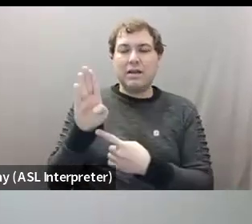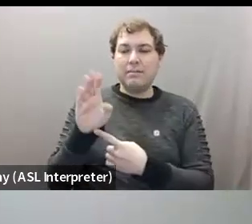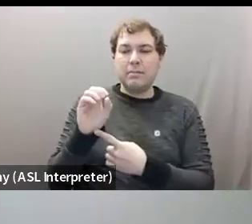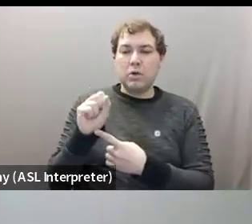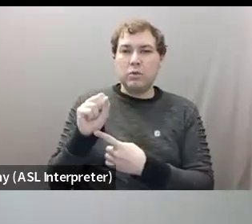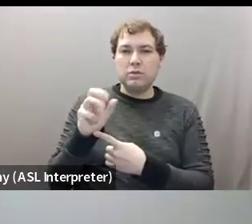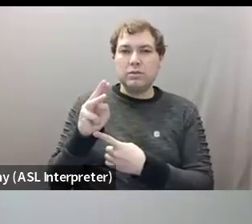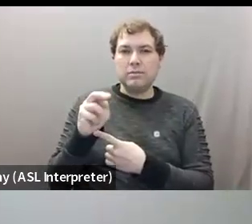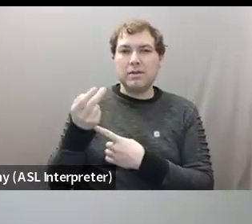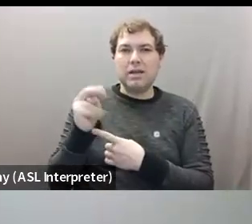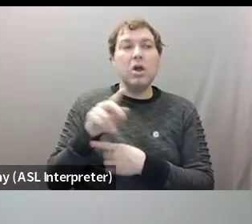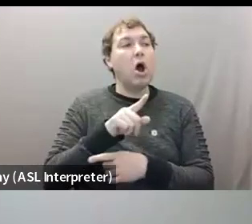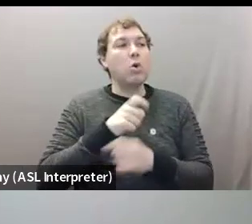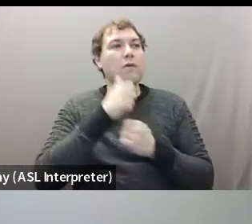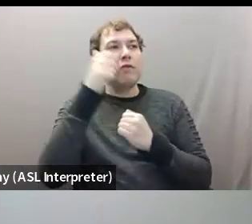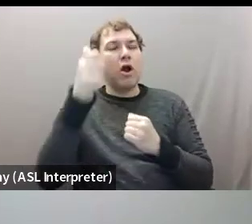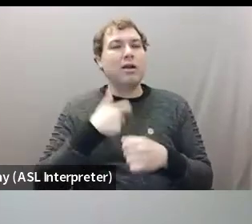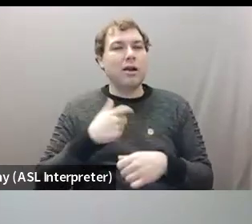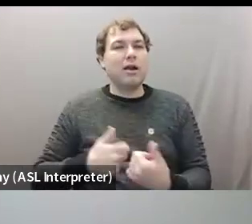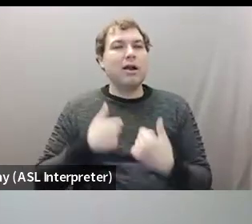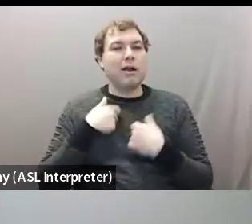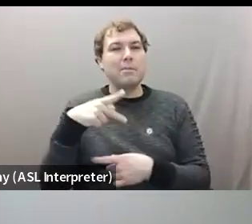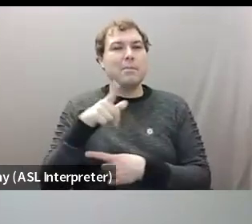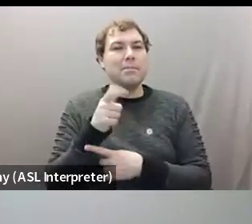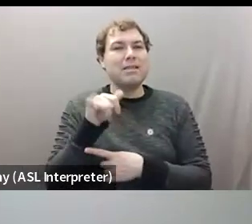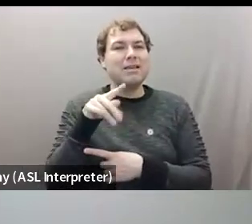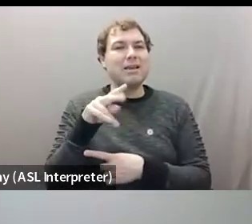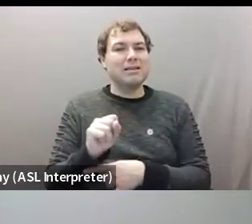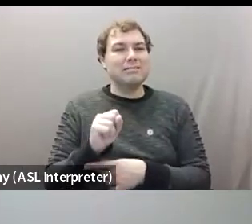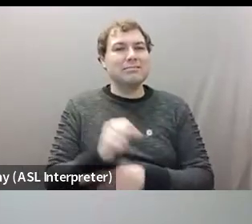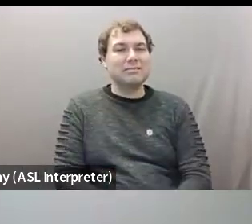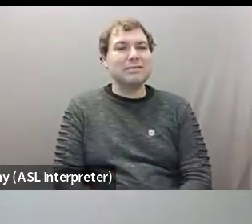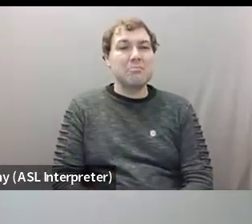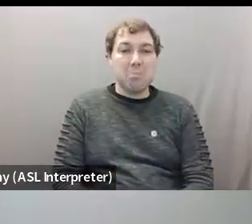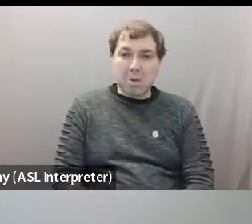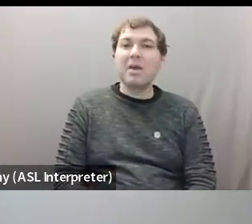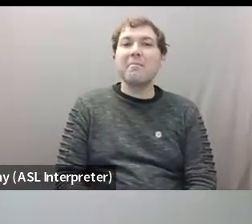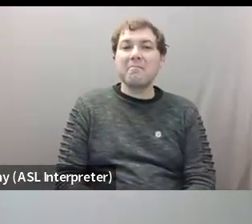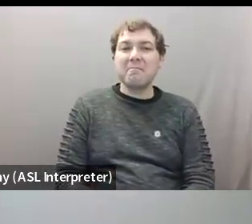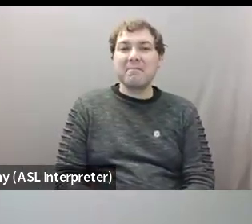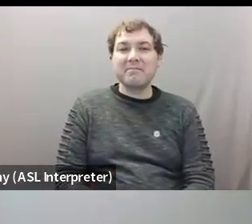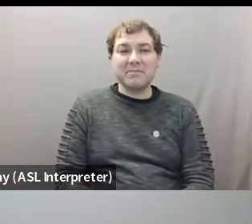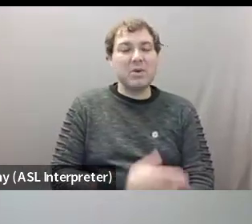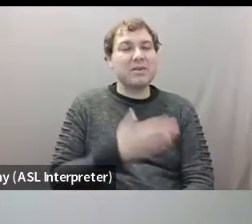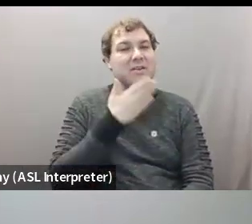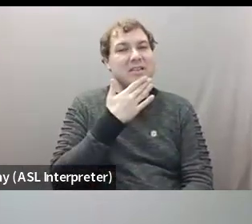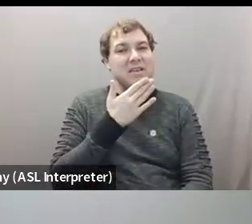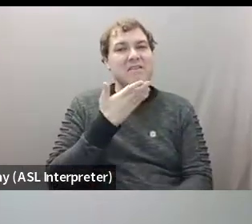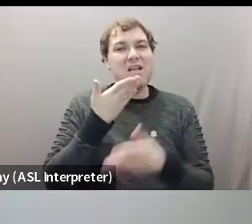Visible Voices Captioner: Oh, you're a waste from. I live in plains near Alistair. Scott Birkenbuel (he, him) VP APRIL: All right. Visible Voices Captioner: Cool thanks for letting me, Captain.